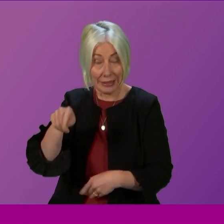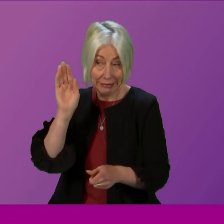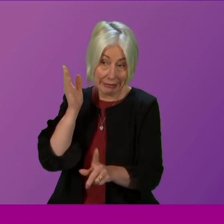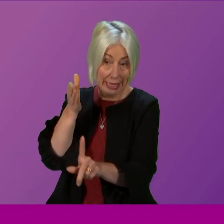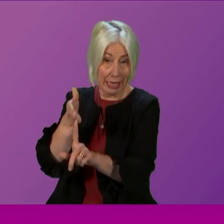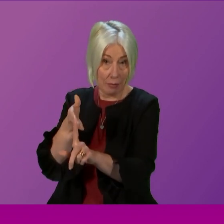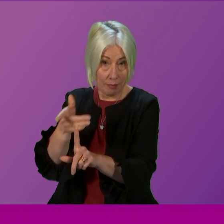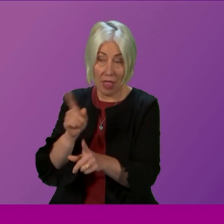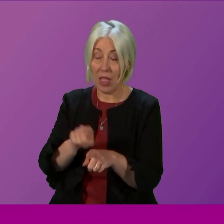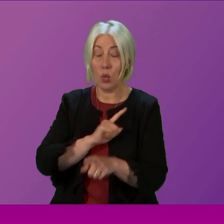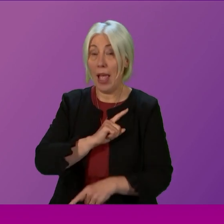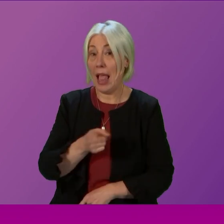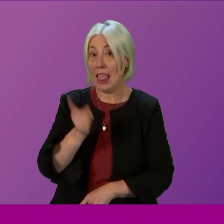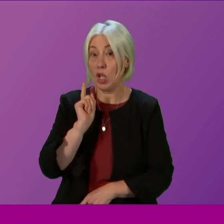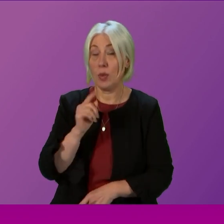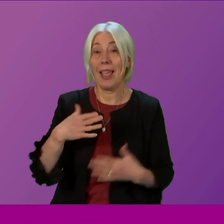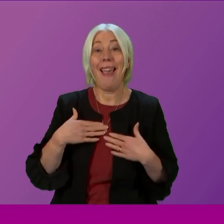is why, for example, just last week, the Cabinet Secretary for Health and Social Care announced